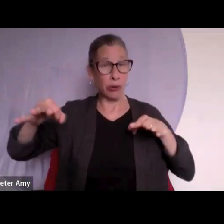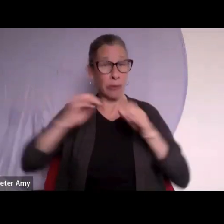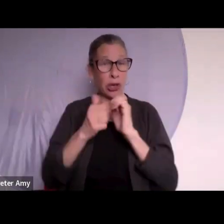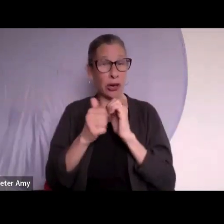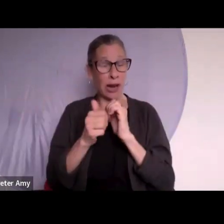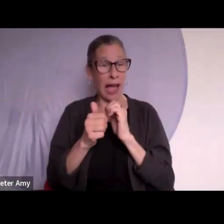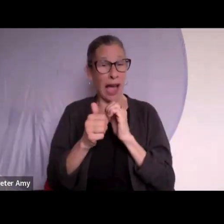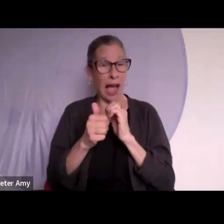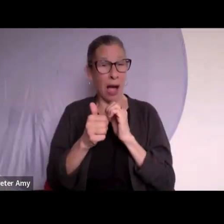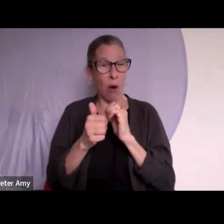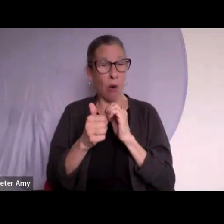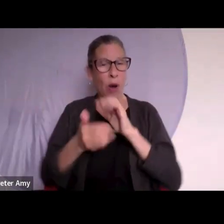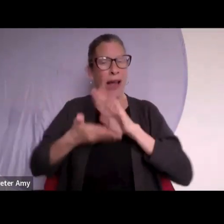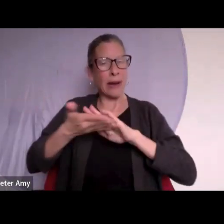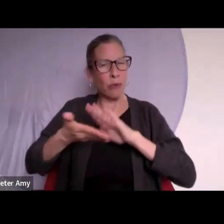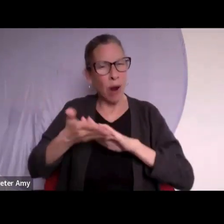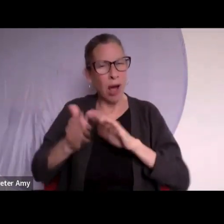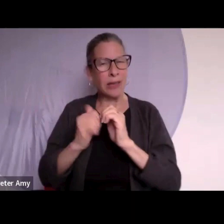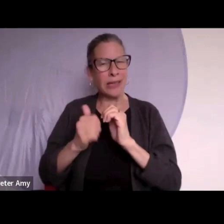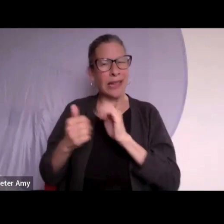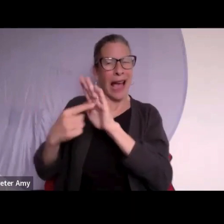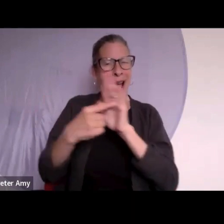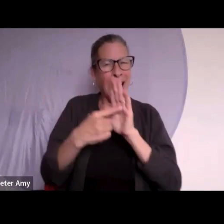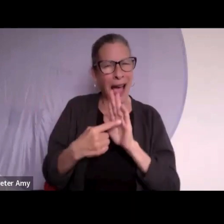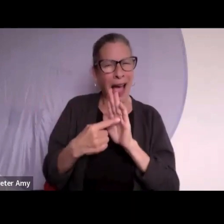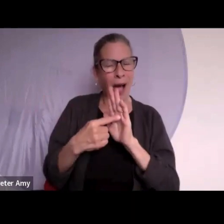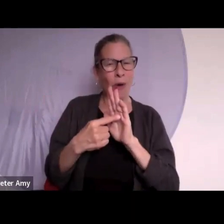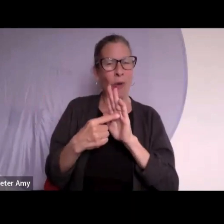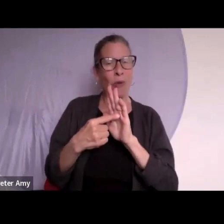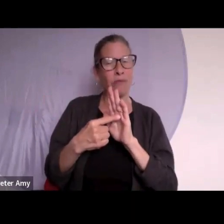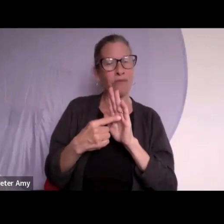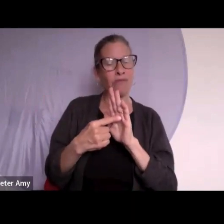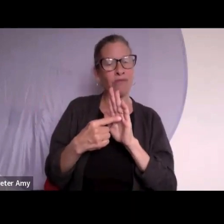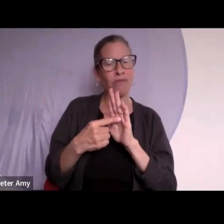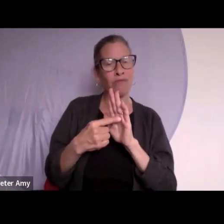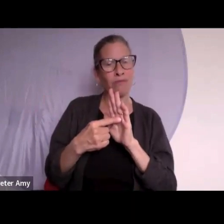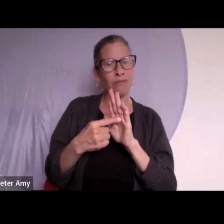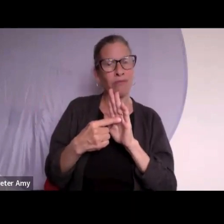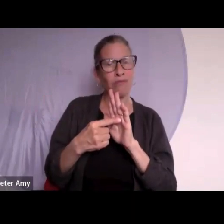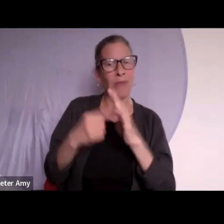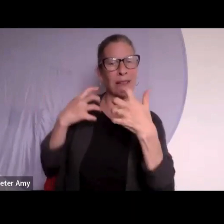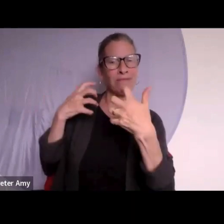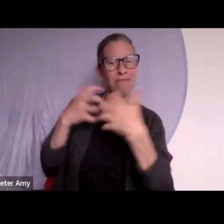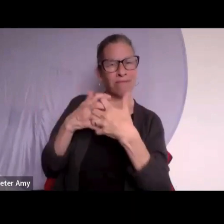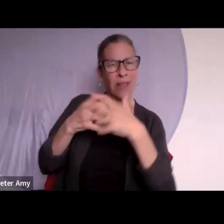runs and, and and really speaks to a community specifically.